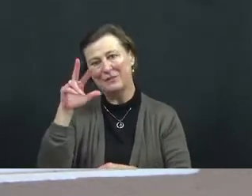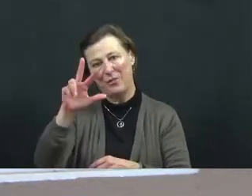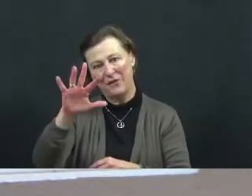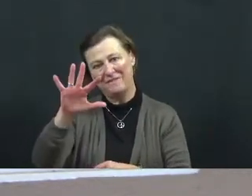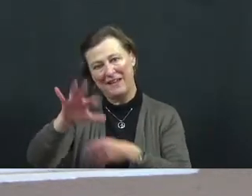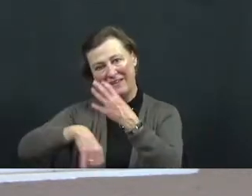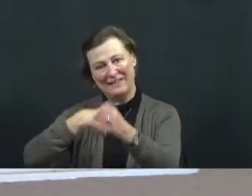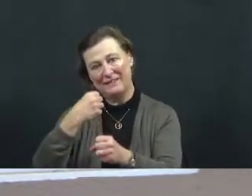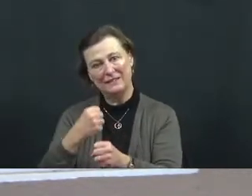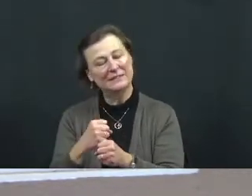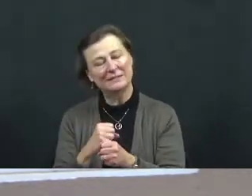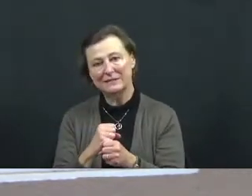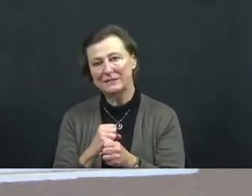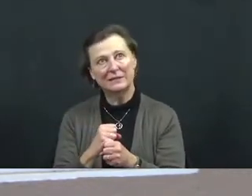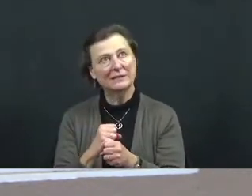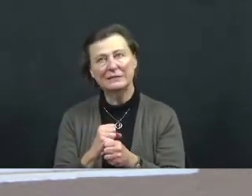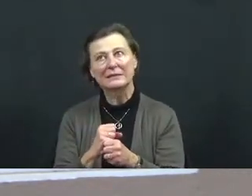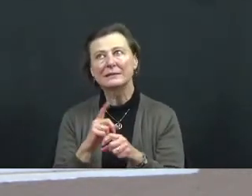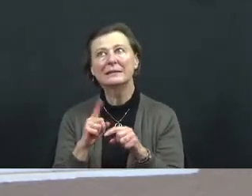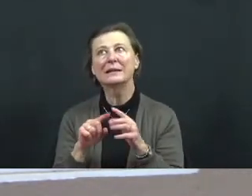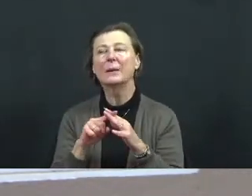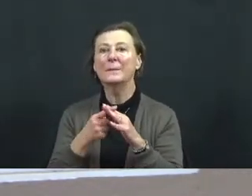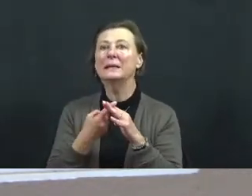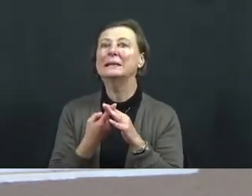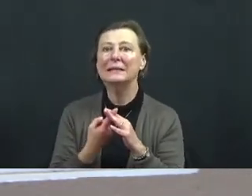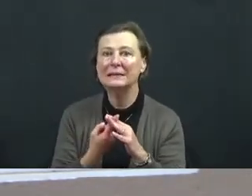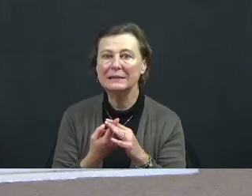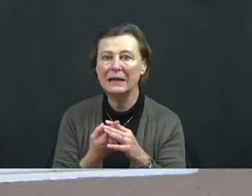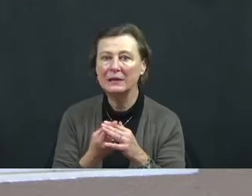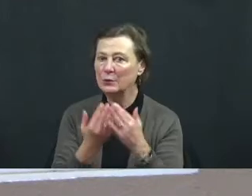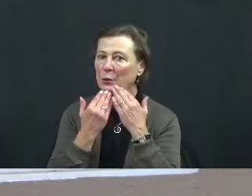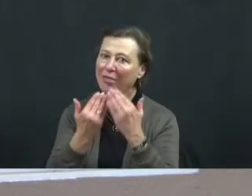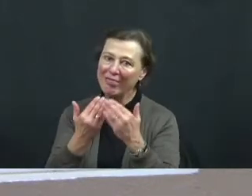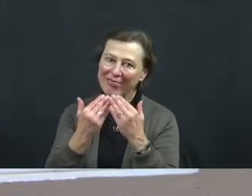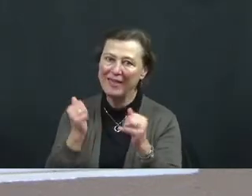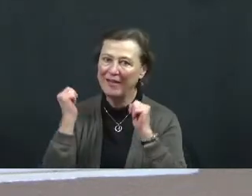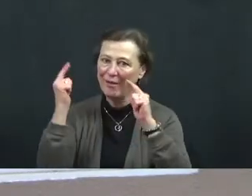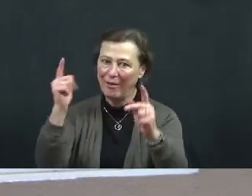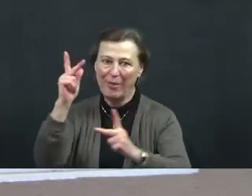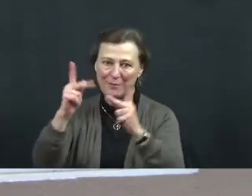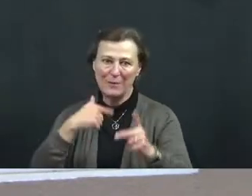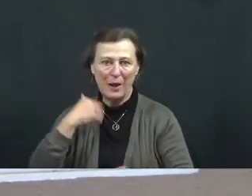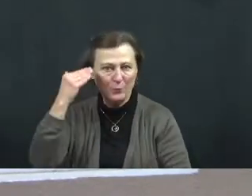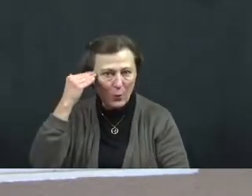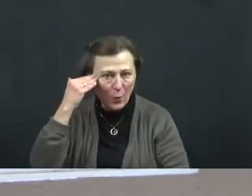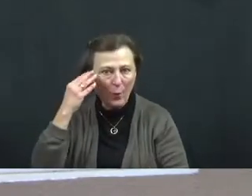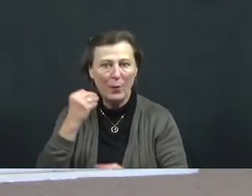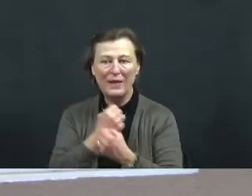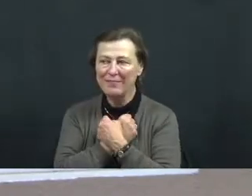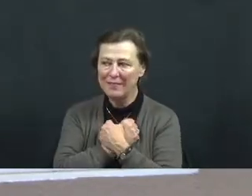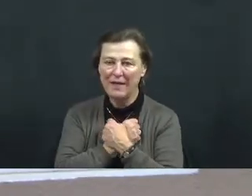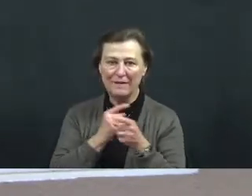I just could not begin to thank all the people that I’ve known and loved during my ministry.